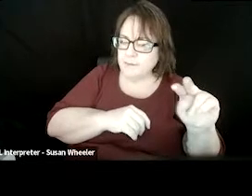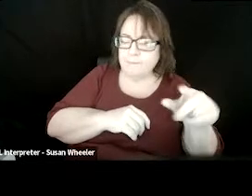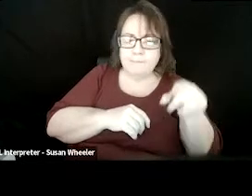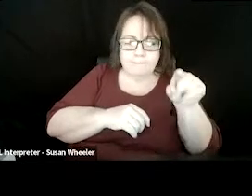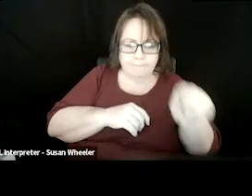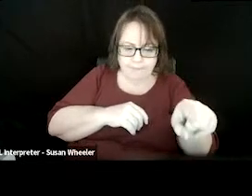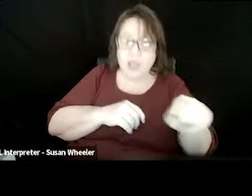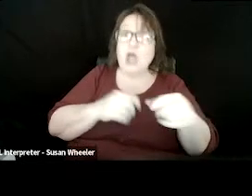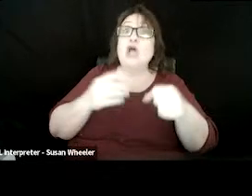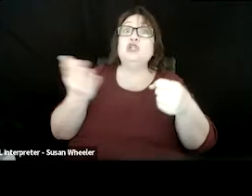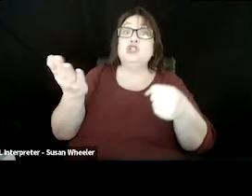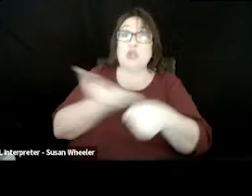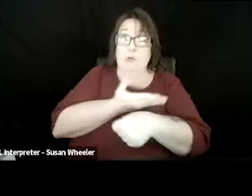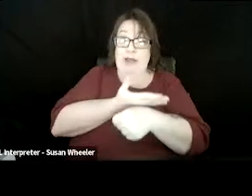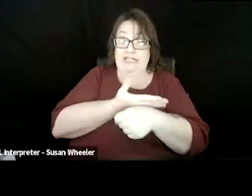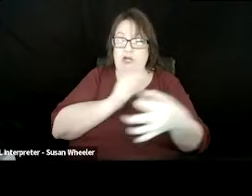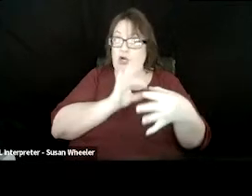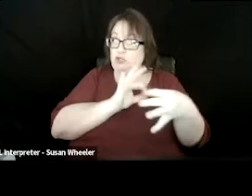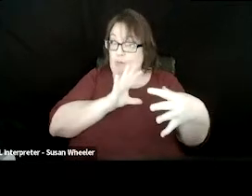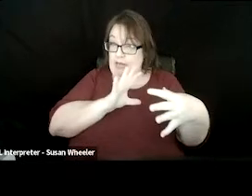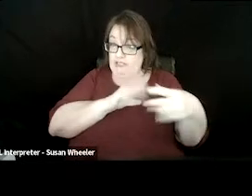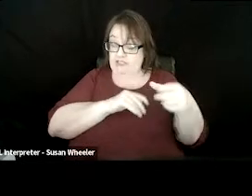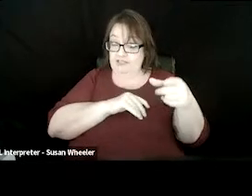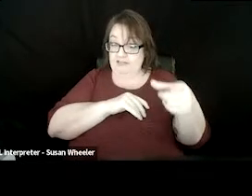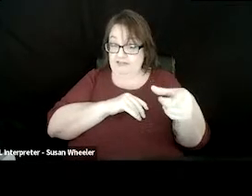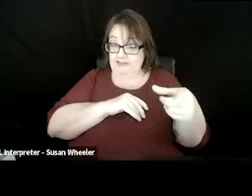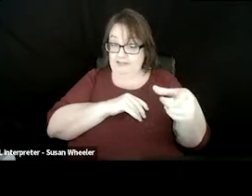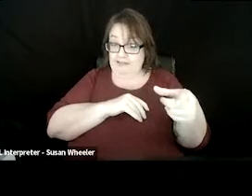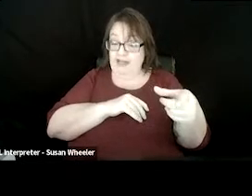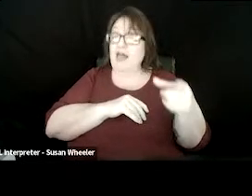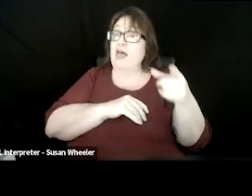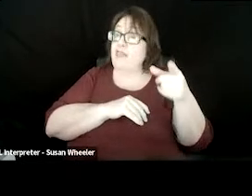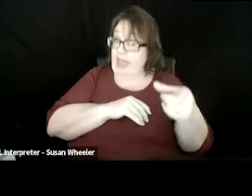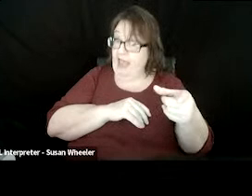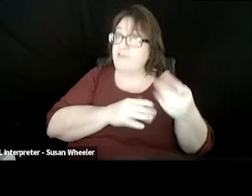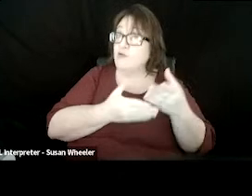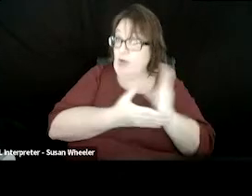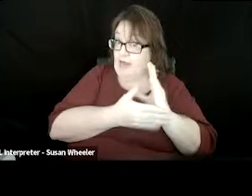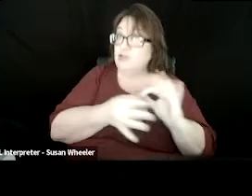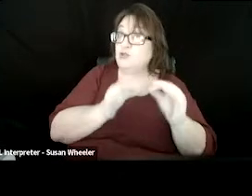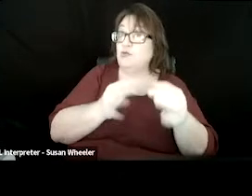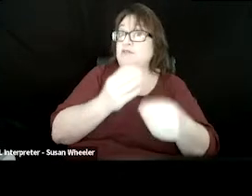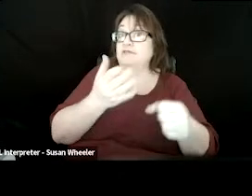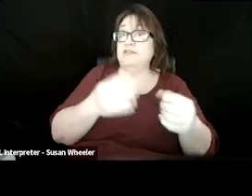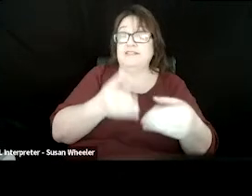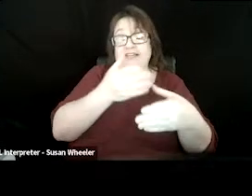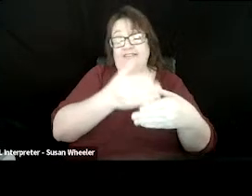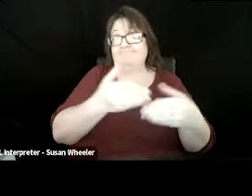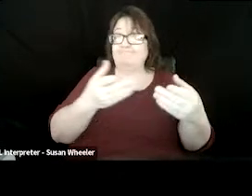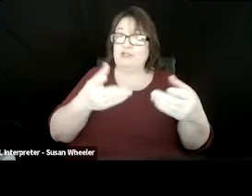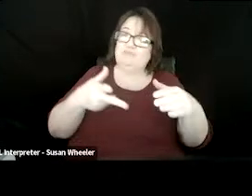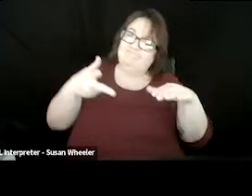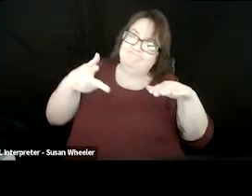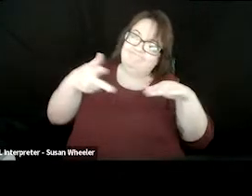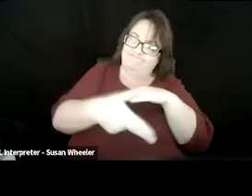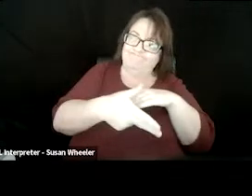will be the instances where your employer can terminate the agreement short of that three years.